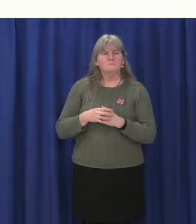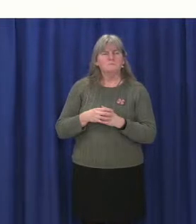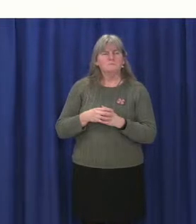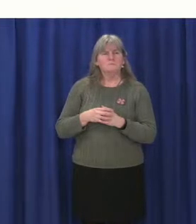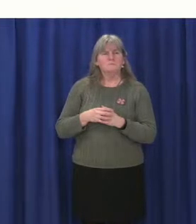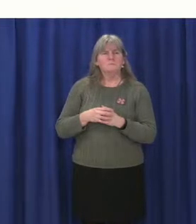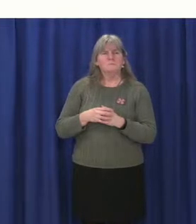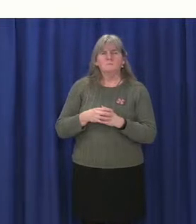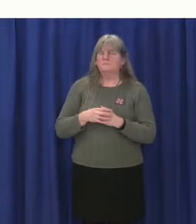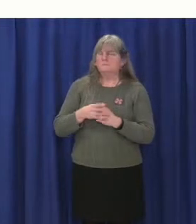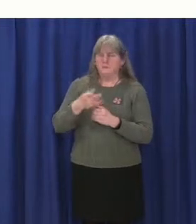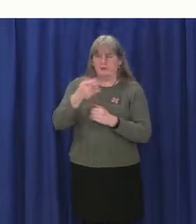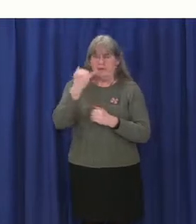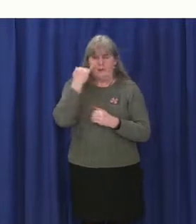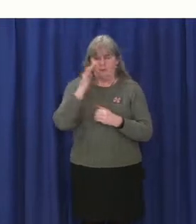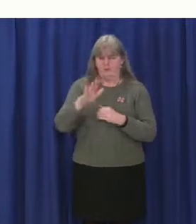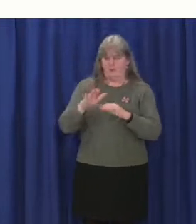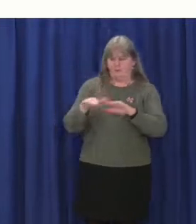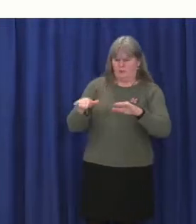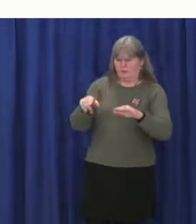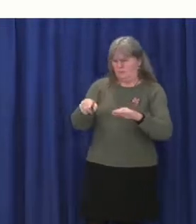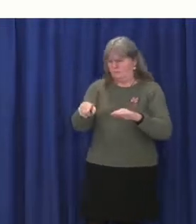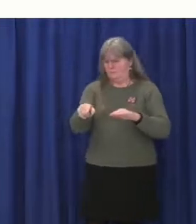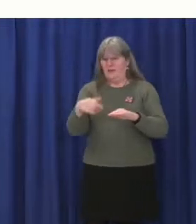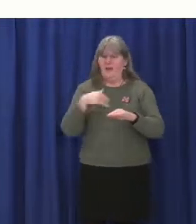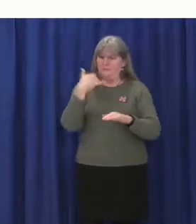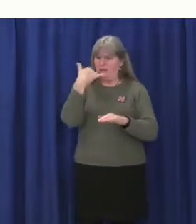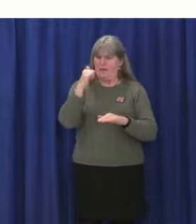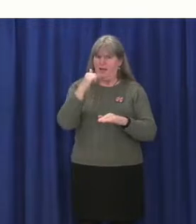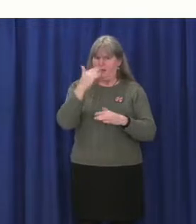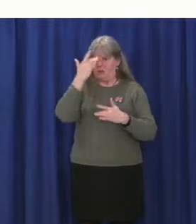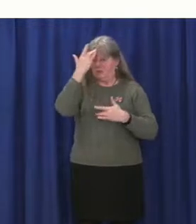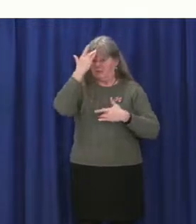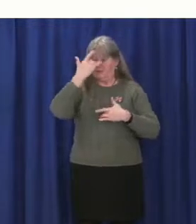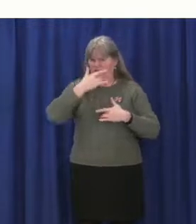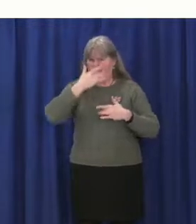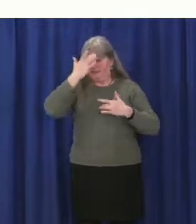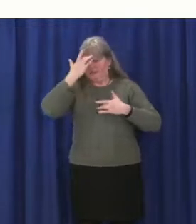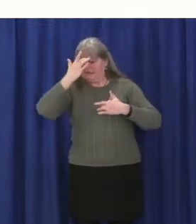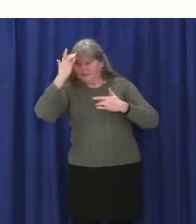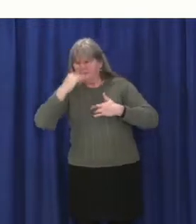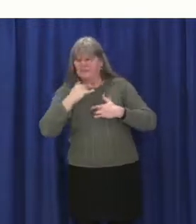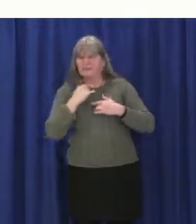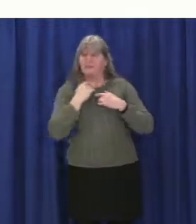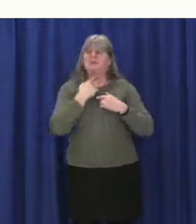If your child has any of these yellow symptoms, headaches, sore throat, runny nose,